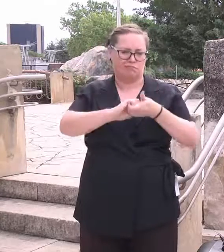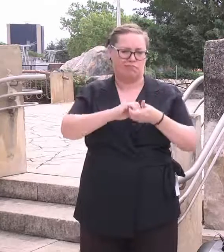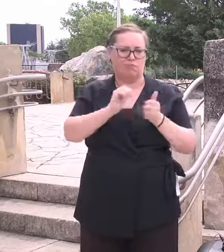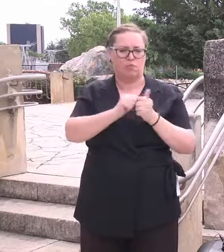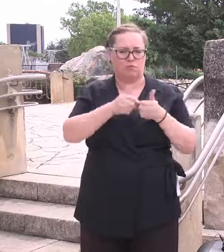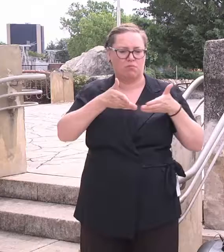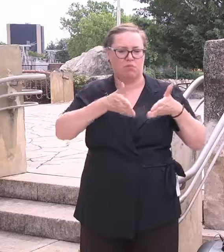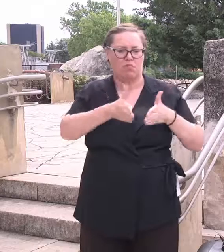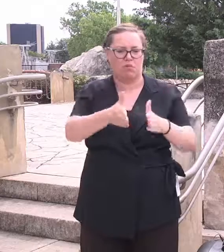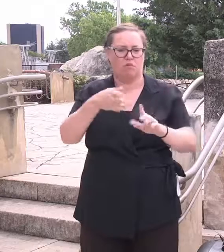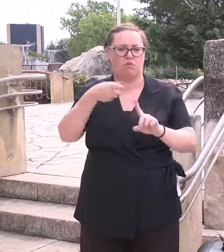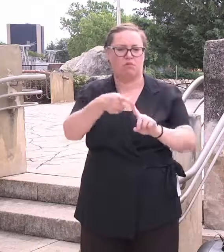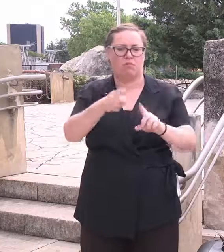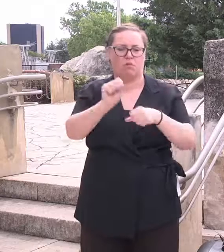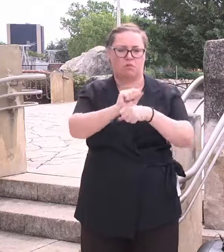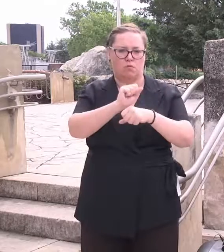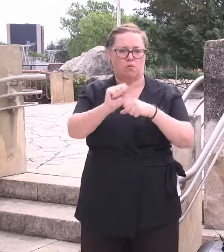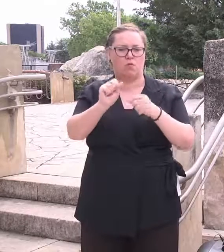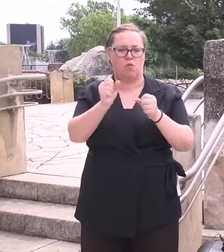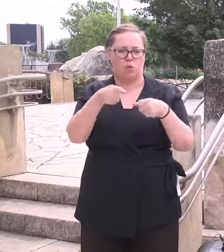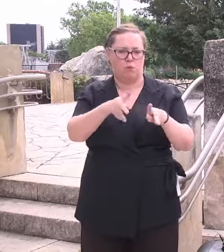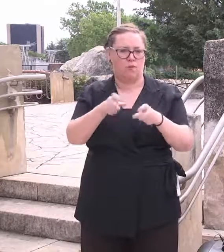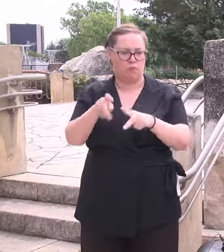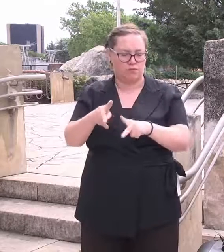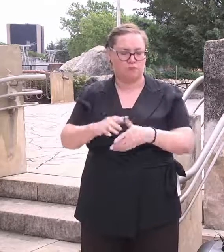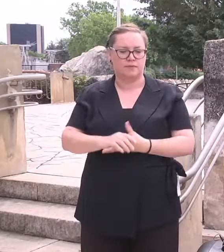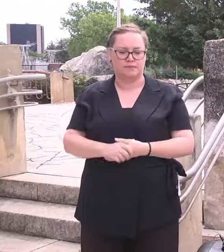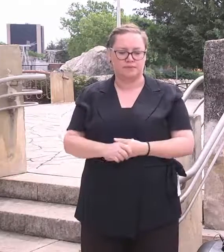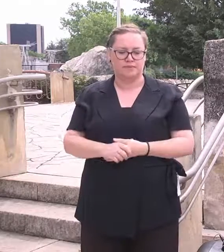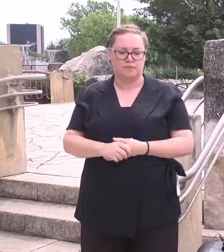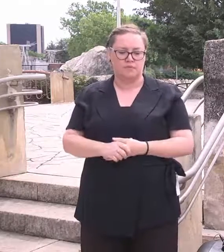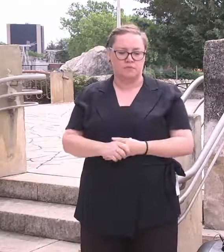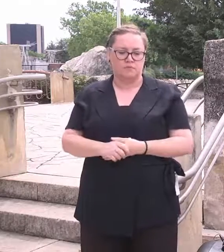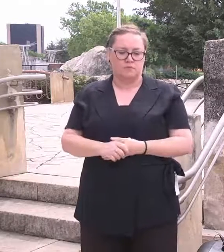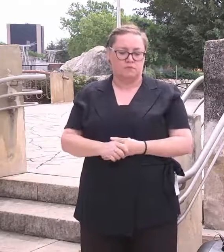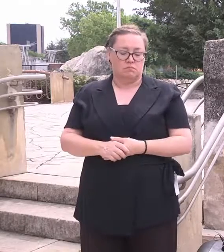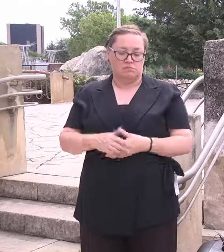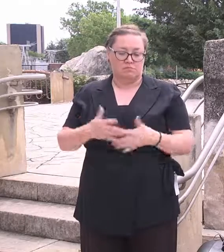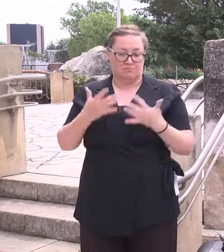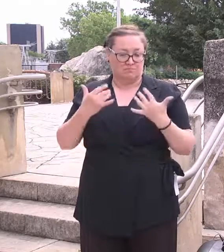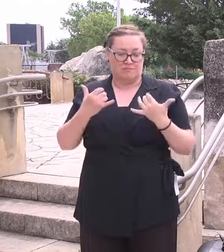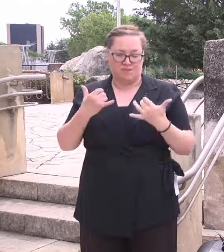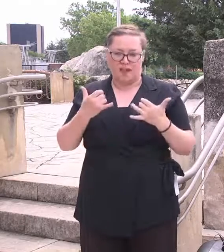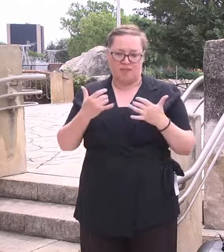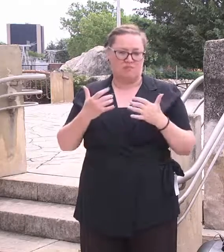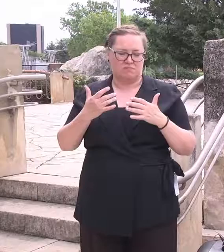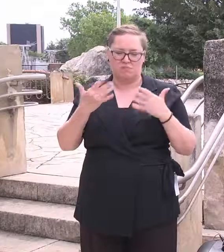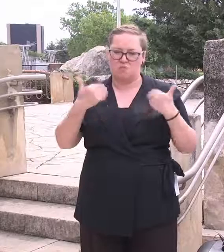uh to employment opportunities um it could not also happen with great Community Partners uh